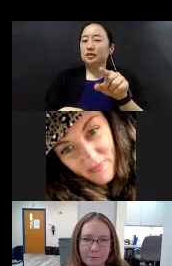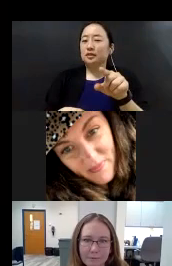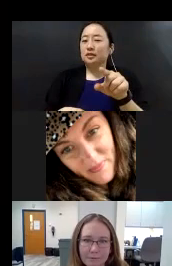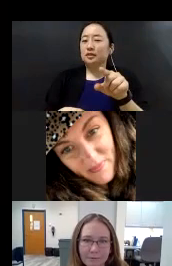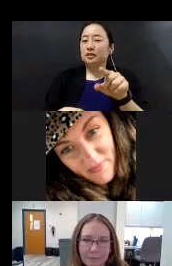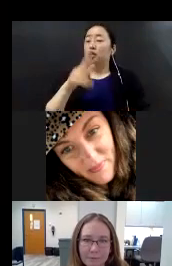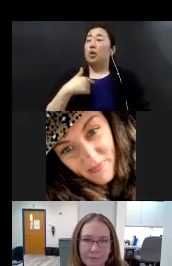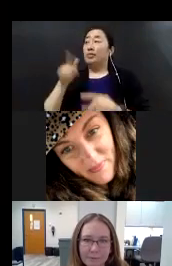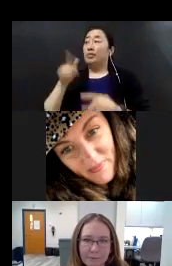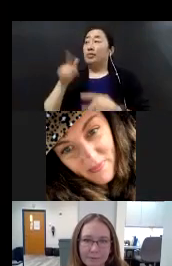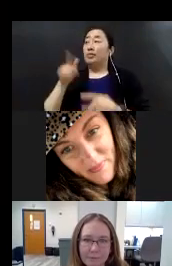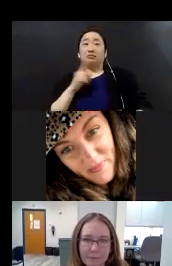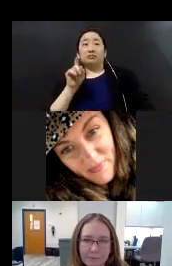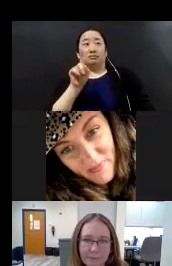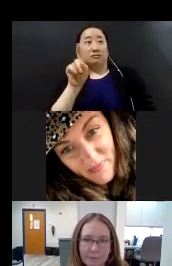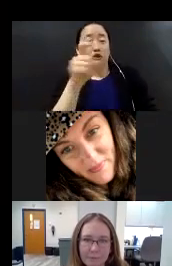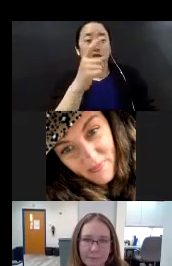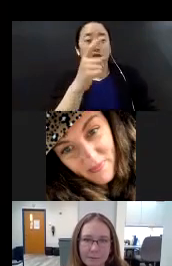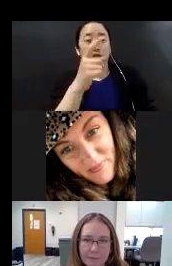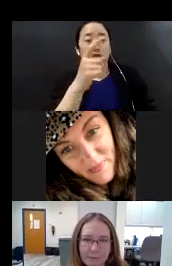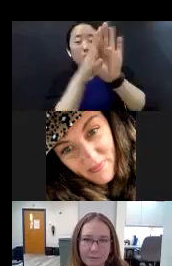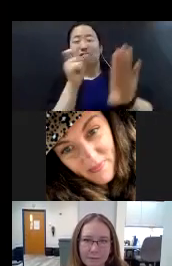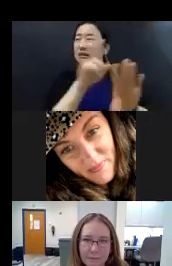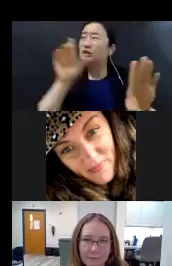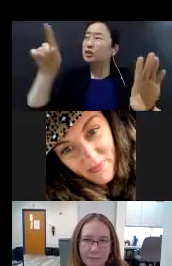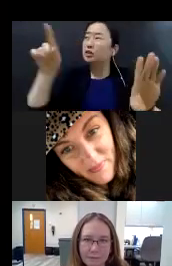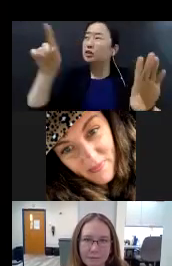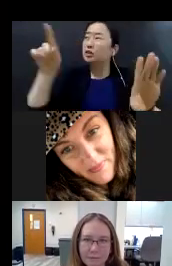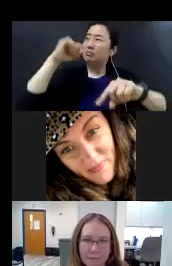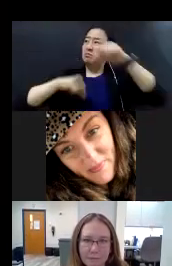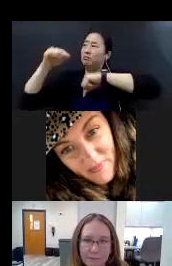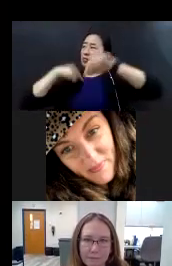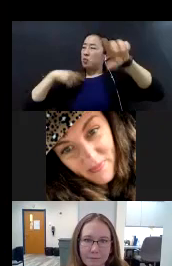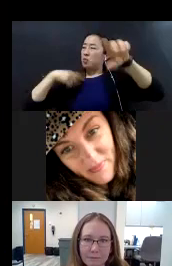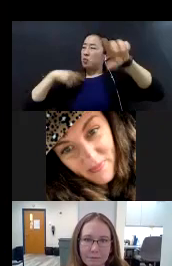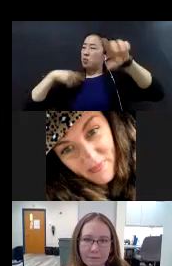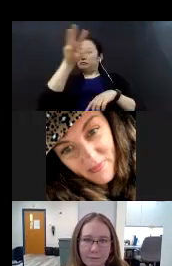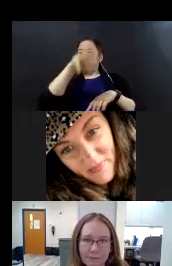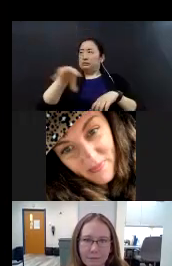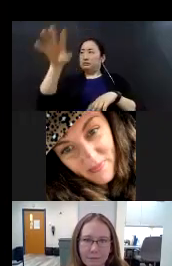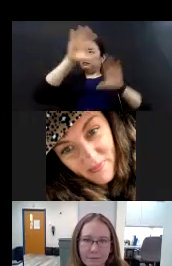I CAN ASK HIM, HEY, CAN WE BACK UP SO I CAN SEE THE DOOR? WHAT DOES THE THRESHOLD LOOK LIKE?